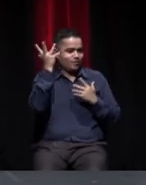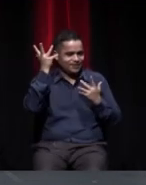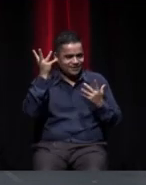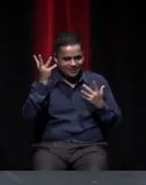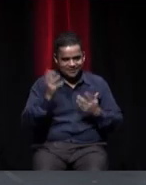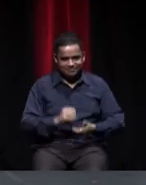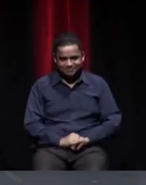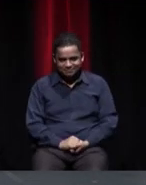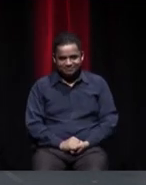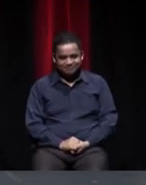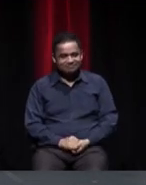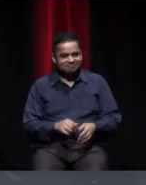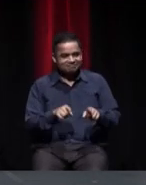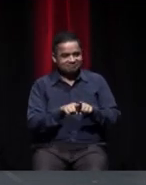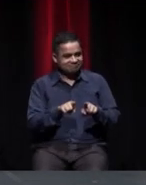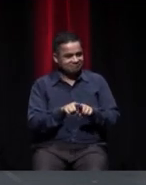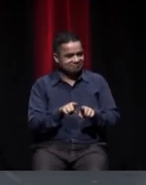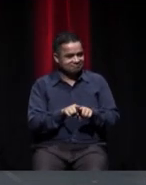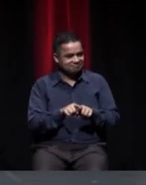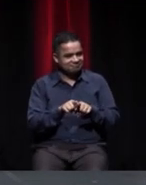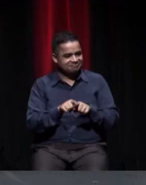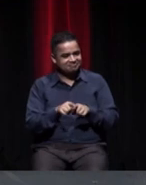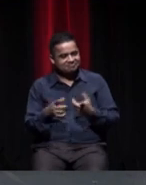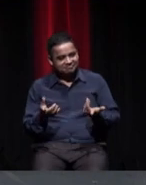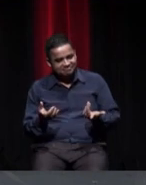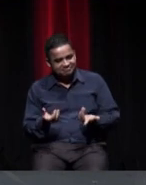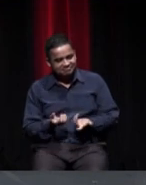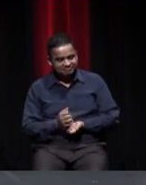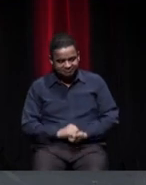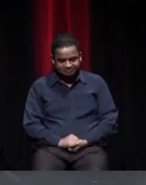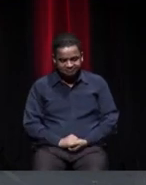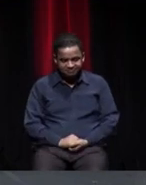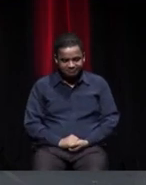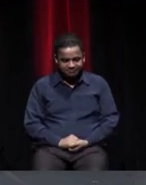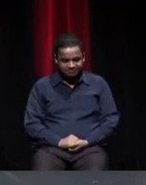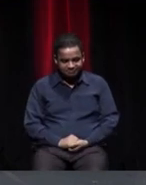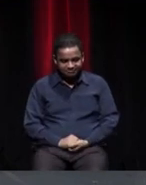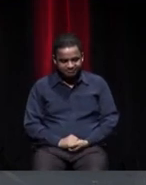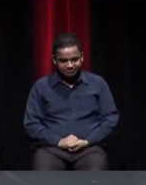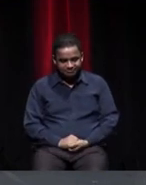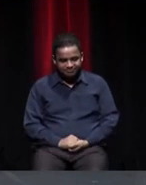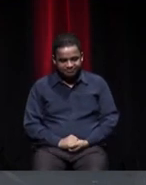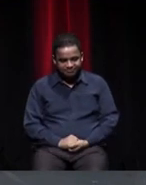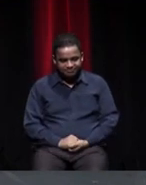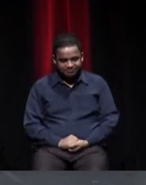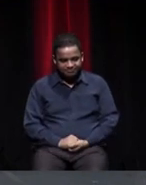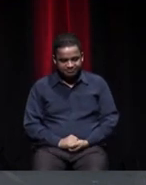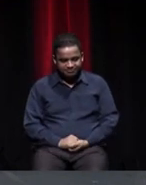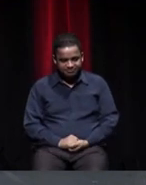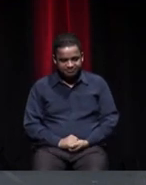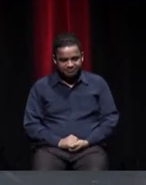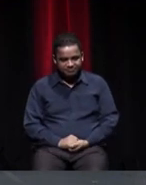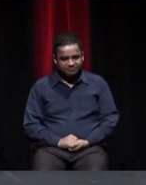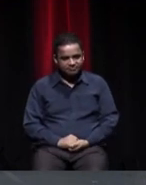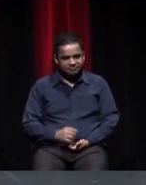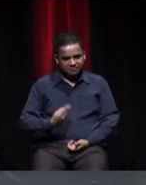Something that's also ceased being of impact in the personal life,